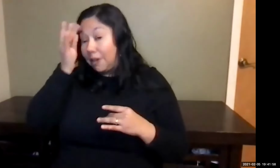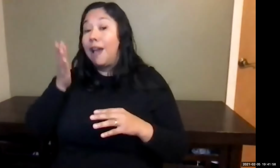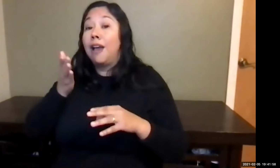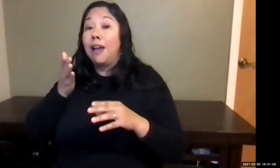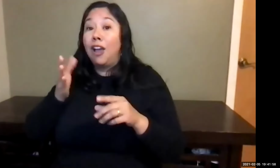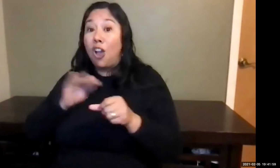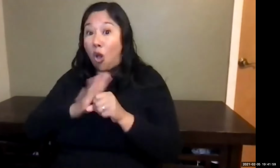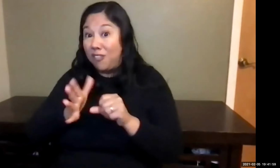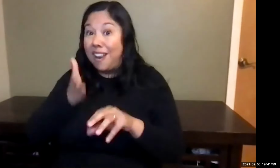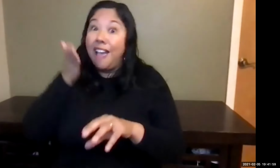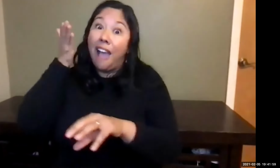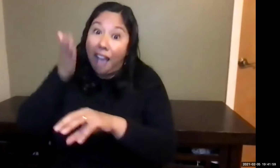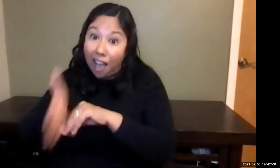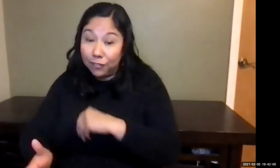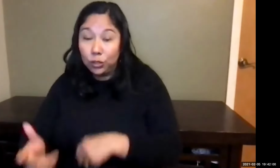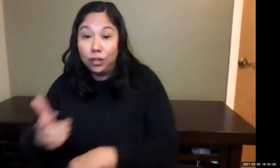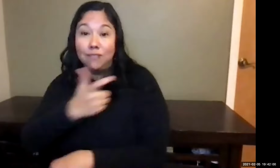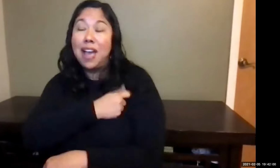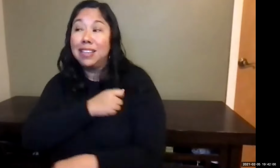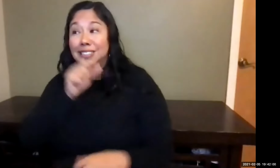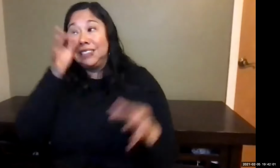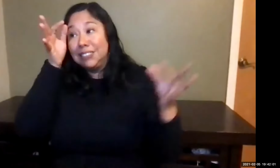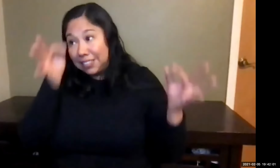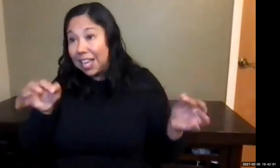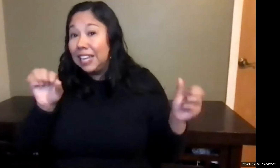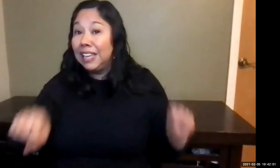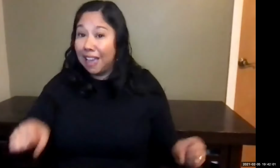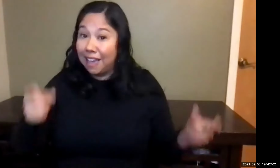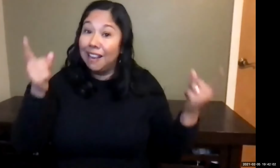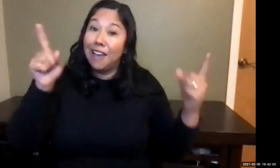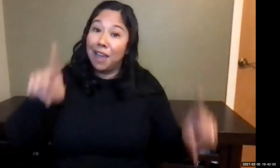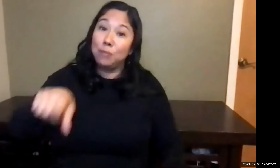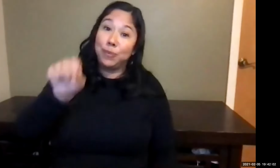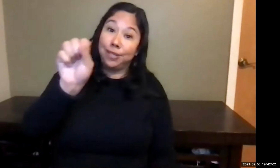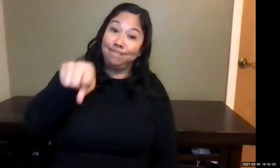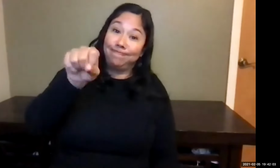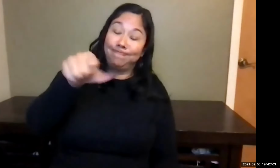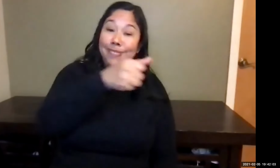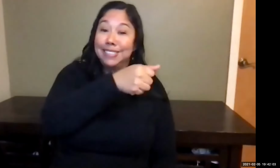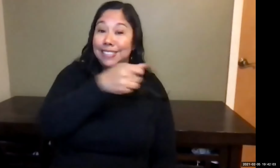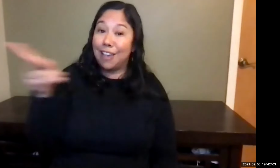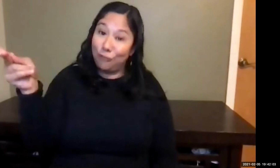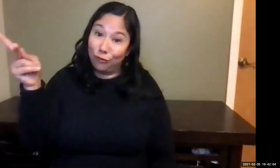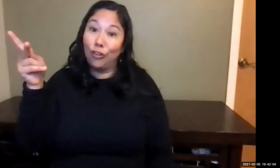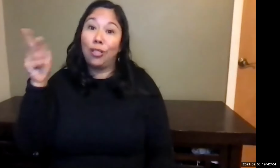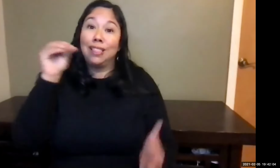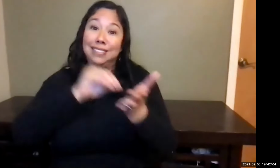So that absolutely can happen and there are several documented cases of it happening,